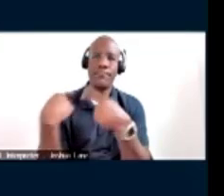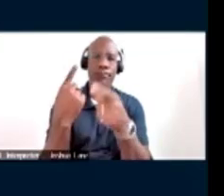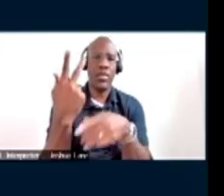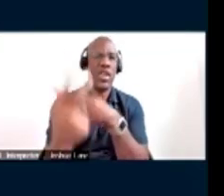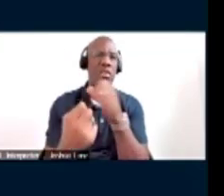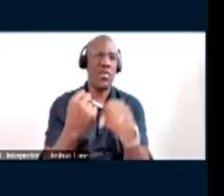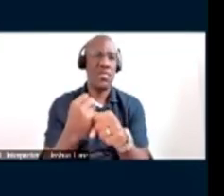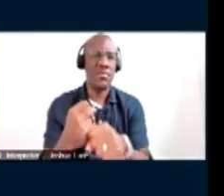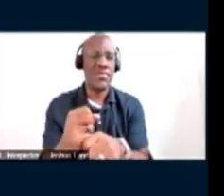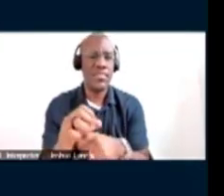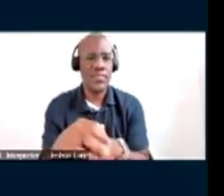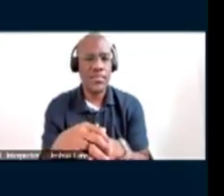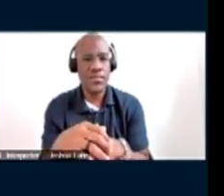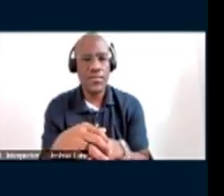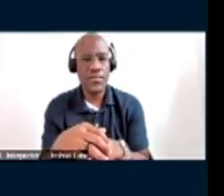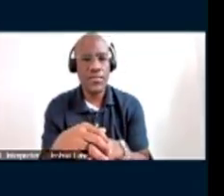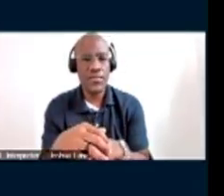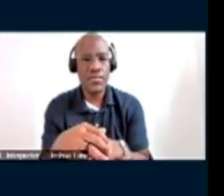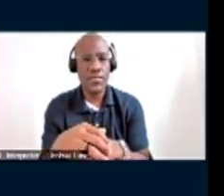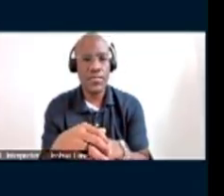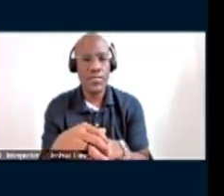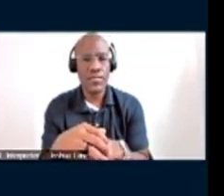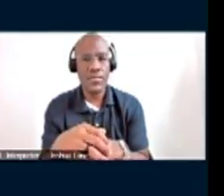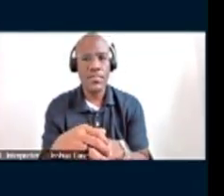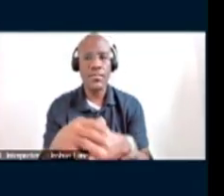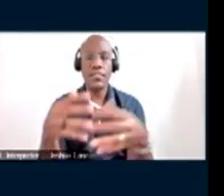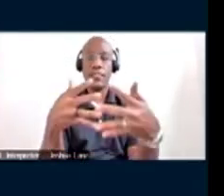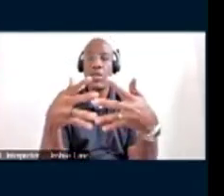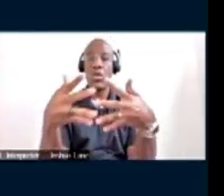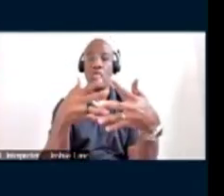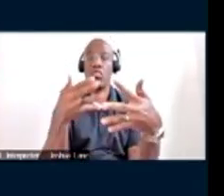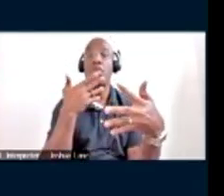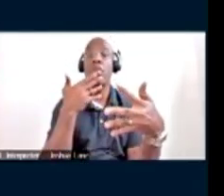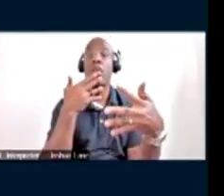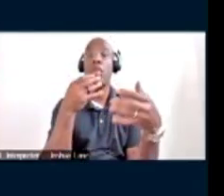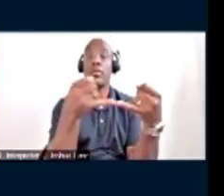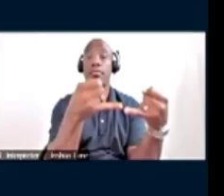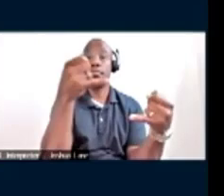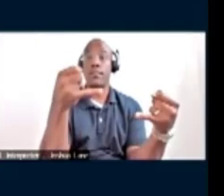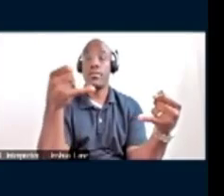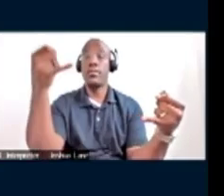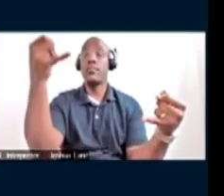The gray line here is the percent of applications